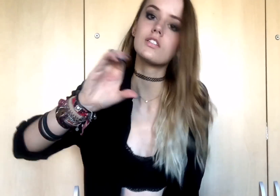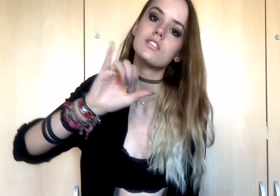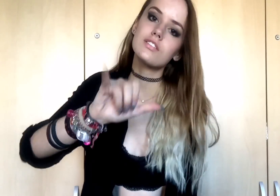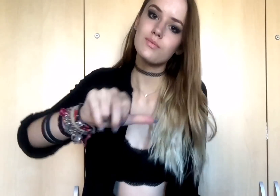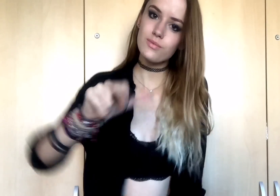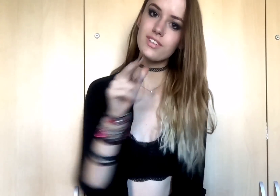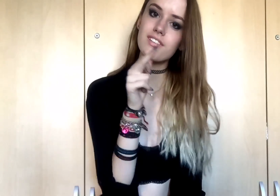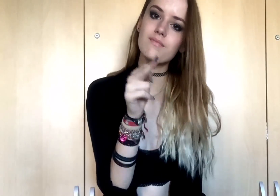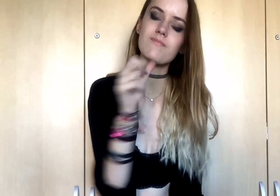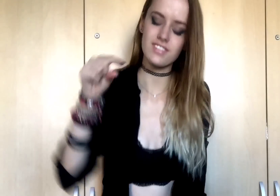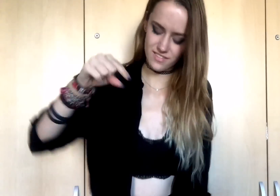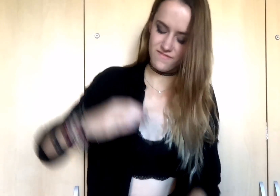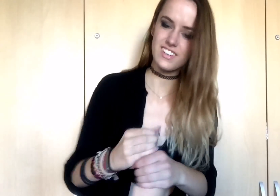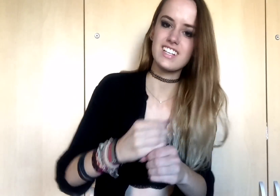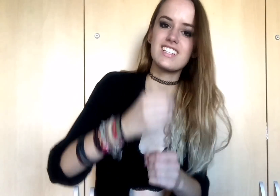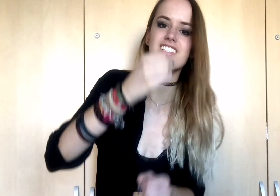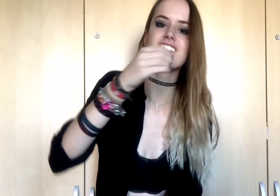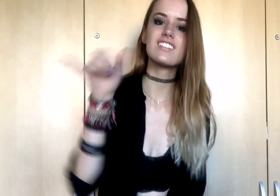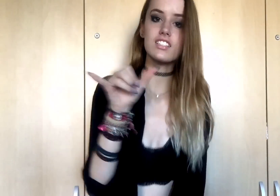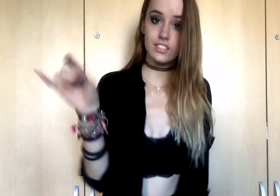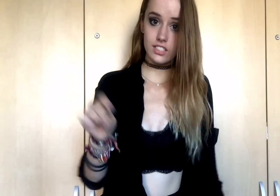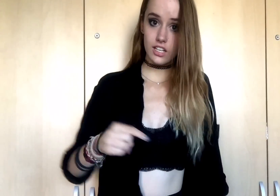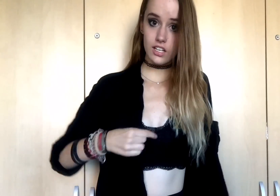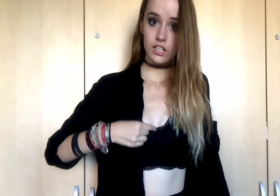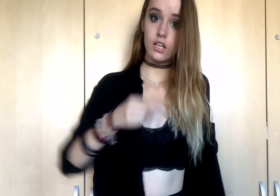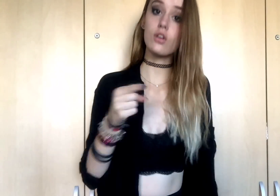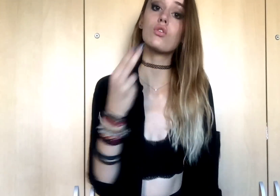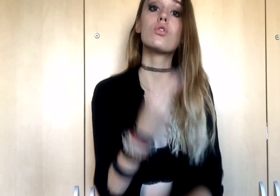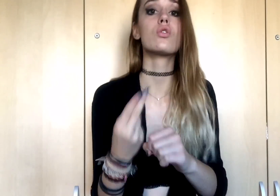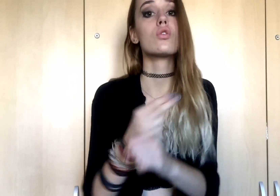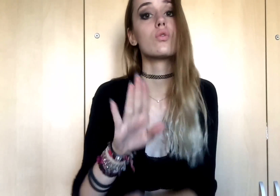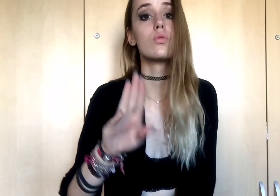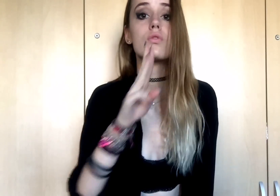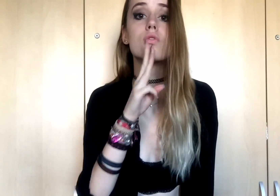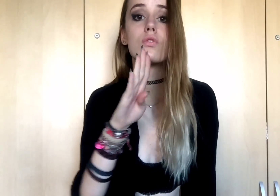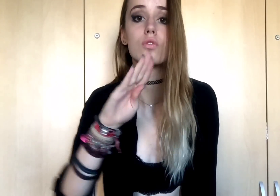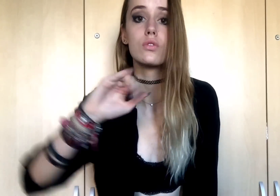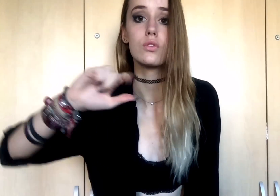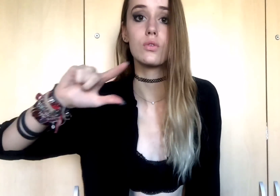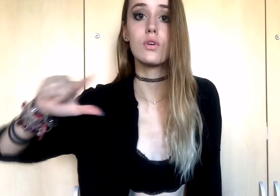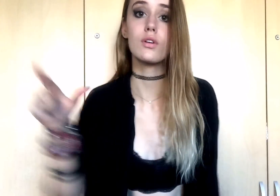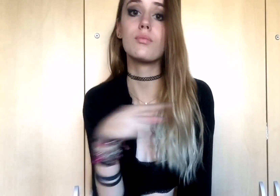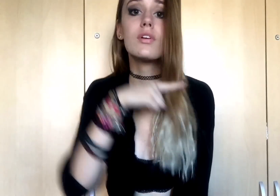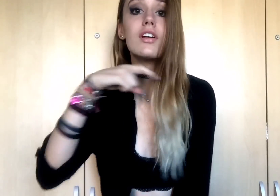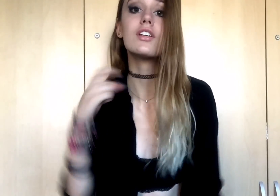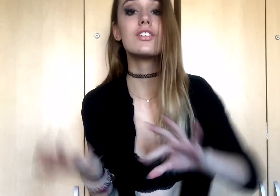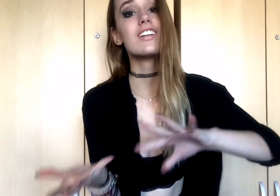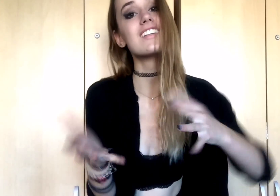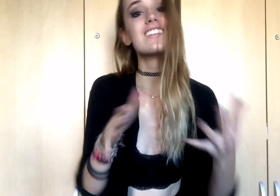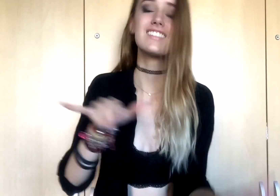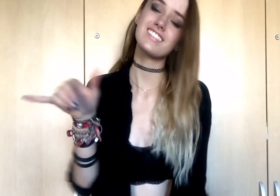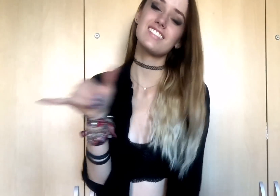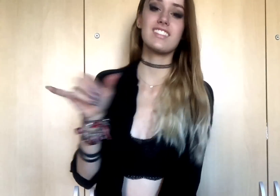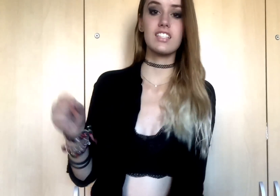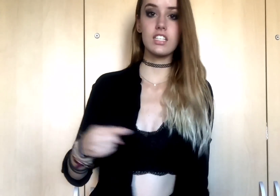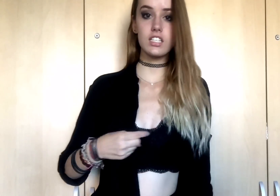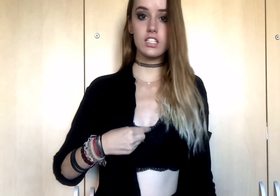Just to pour that motherfucker down the drain like me? Would you use your water bill to dry the stain like me?